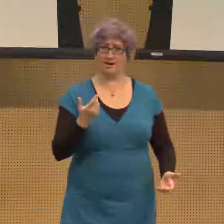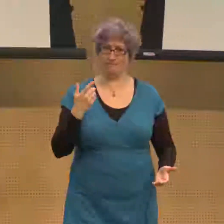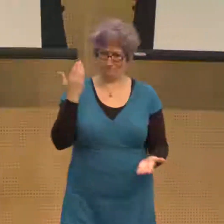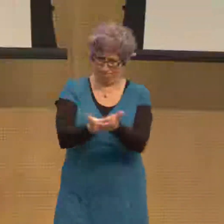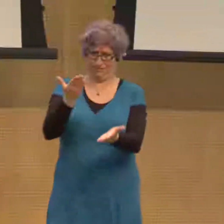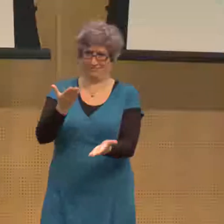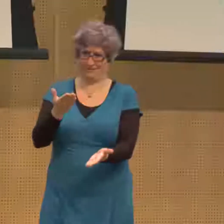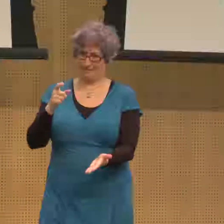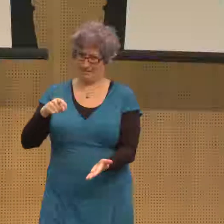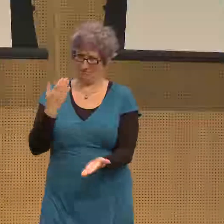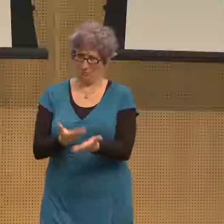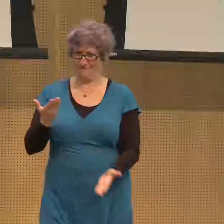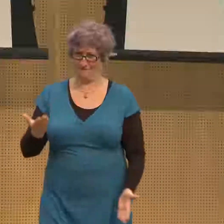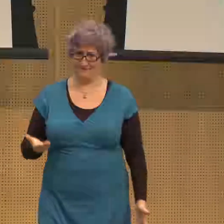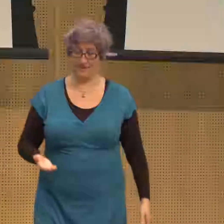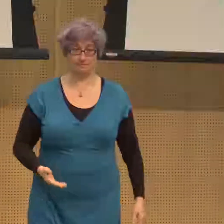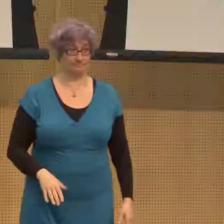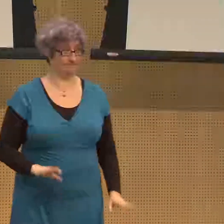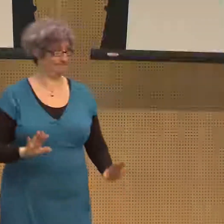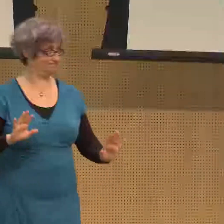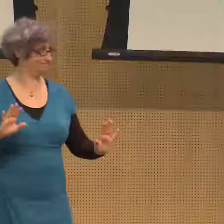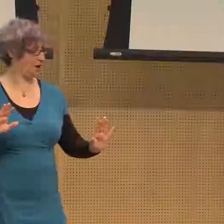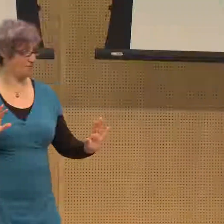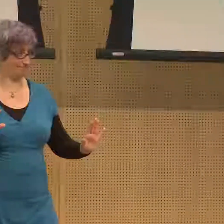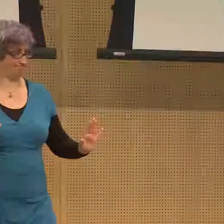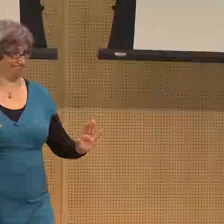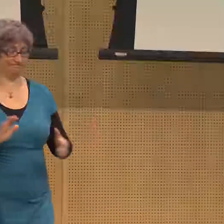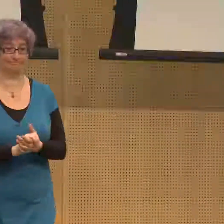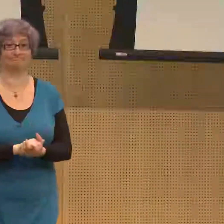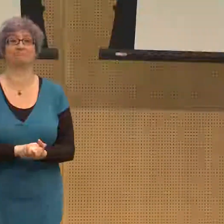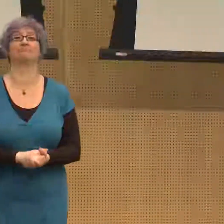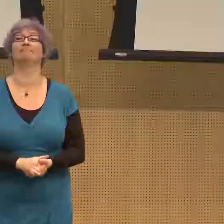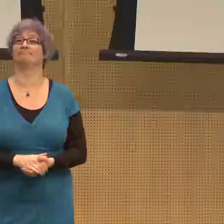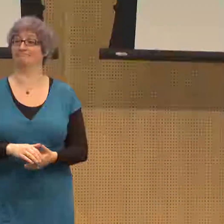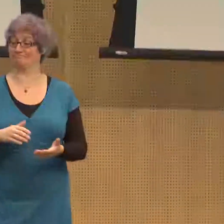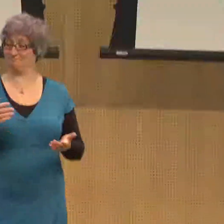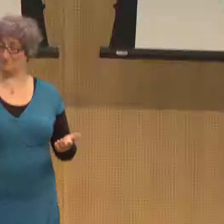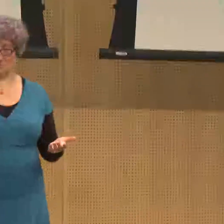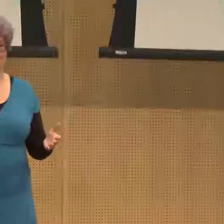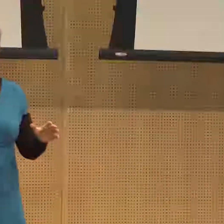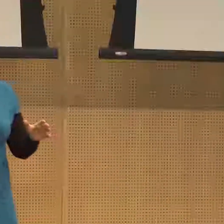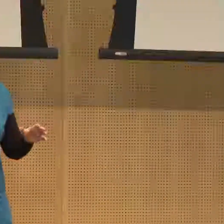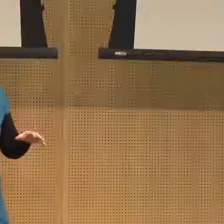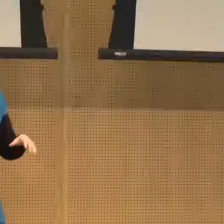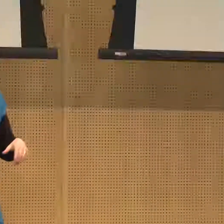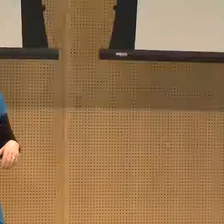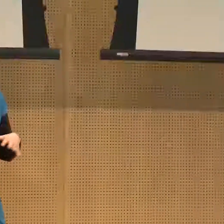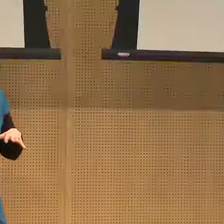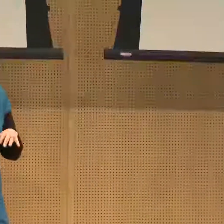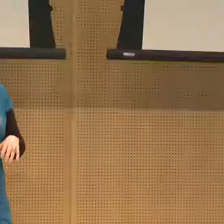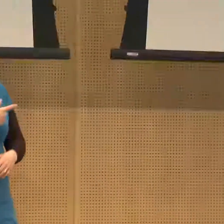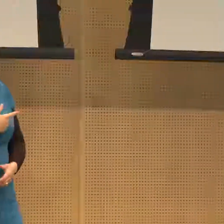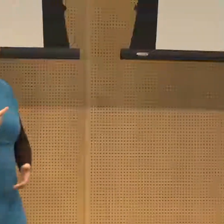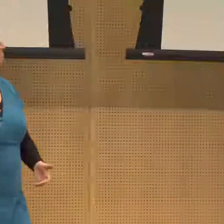No, you have to prove it. You have to show that you went. So we had to have those pictures as proof.